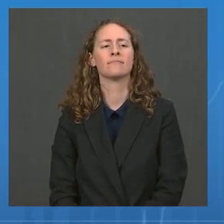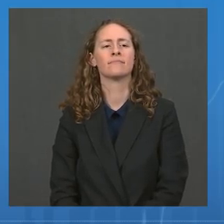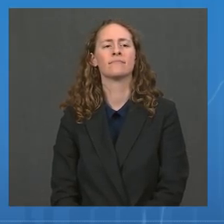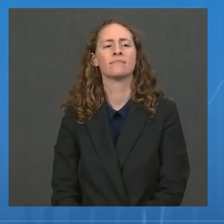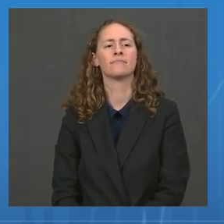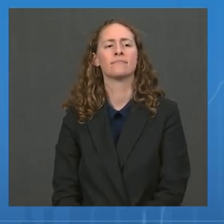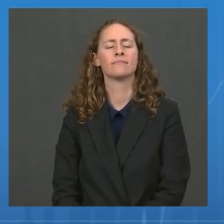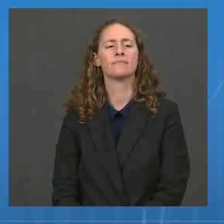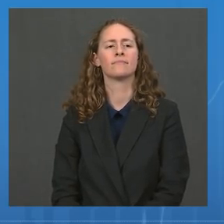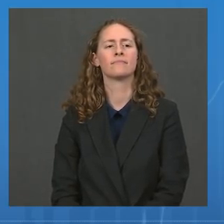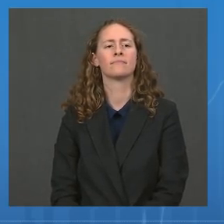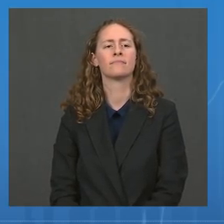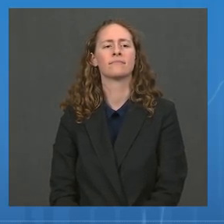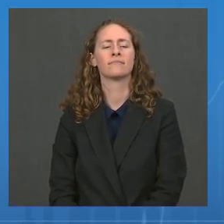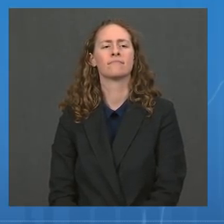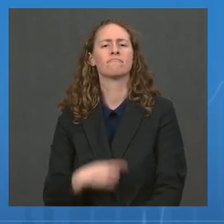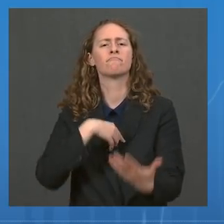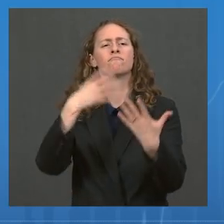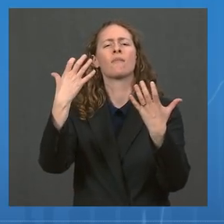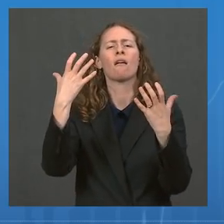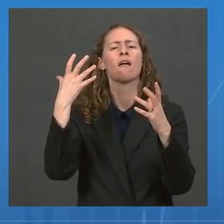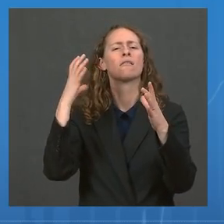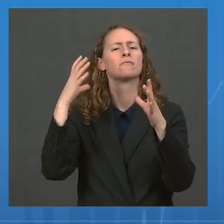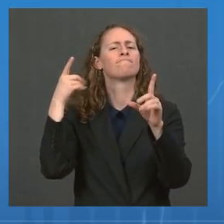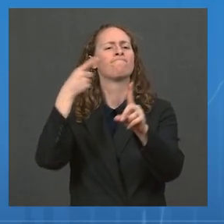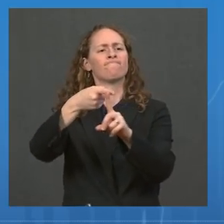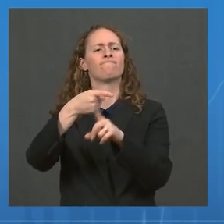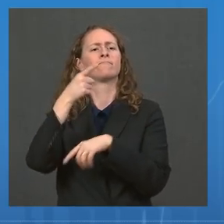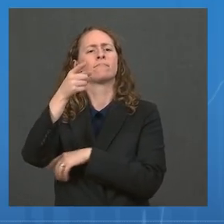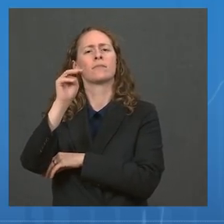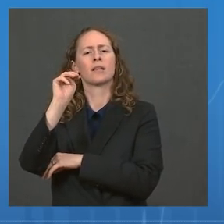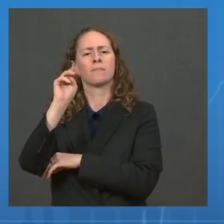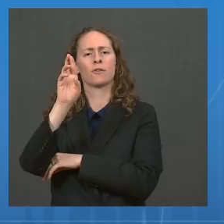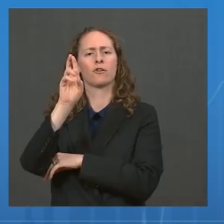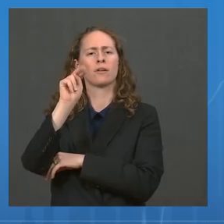Is -- what the third-shot booster of the mRNA vaccines do